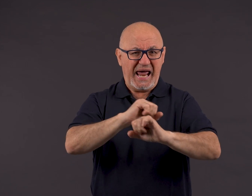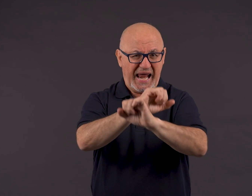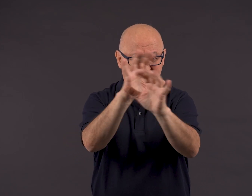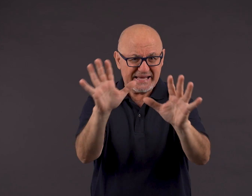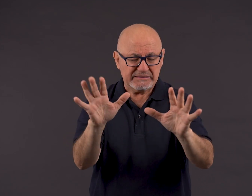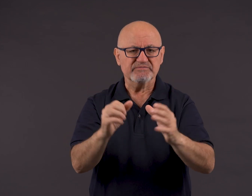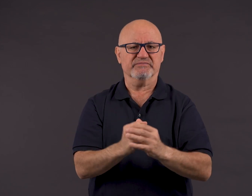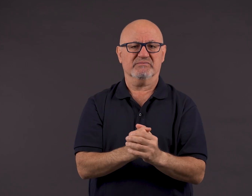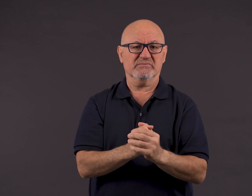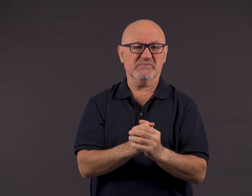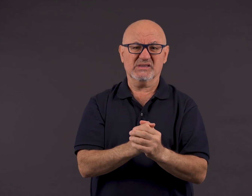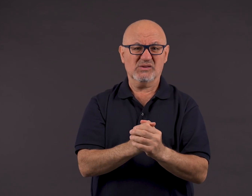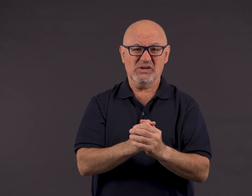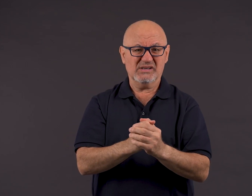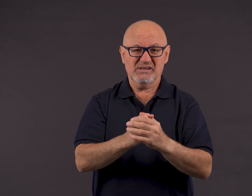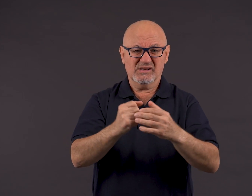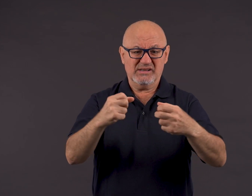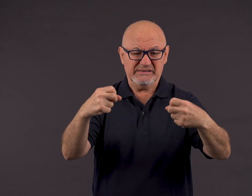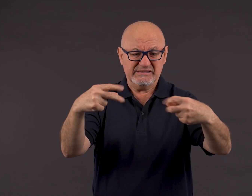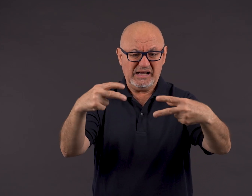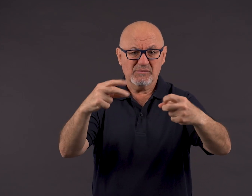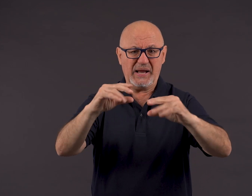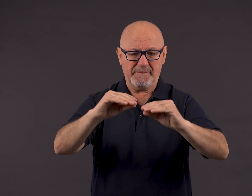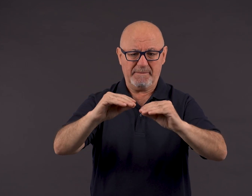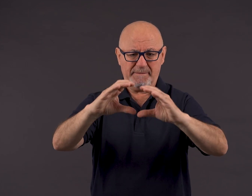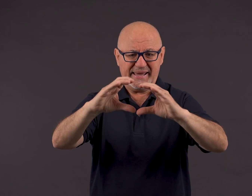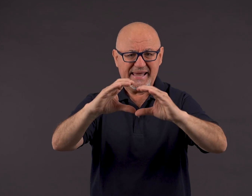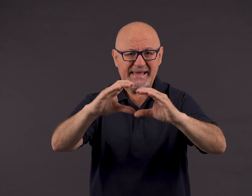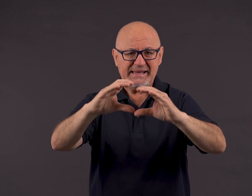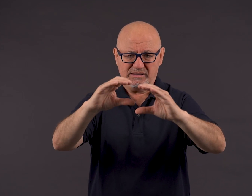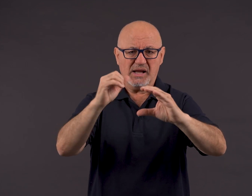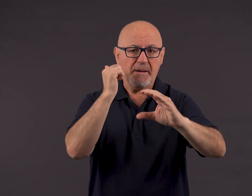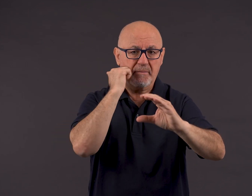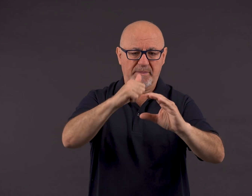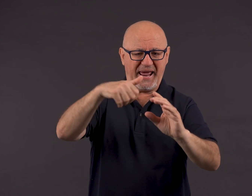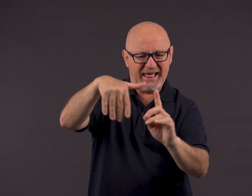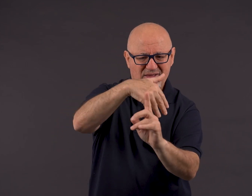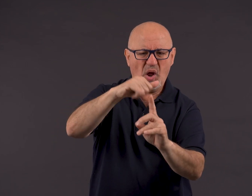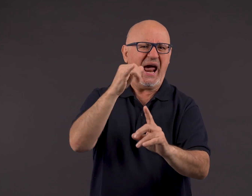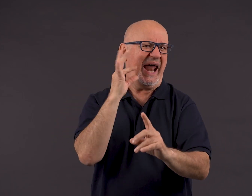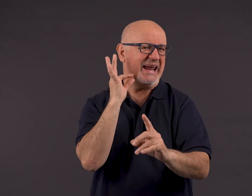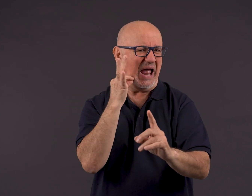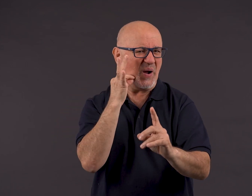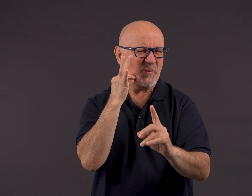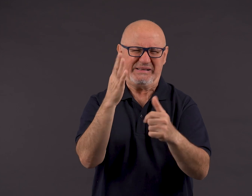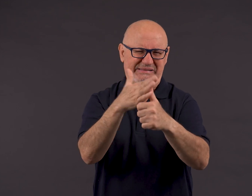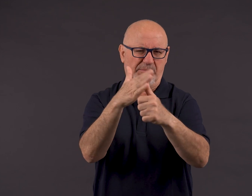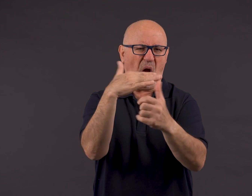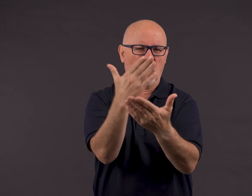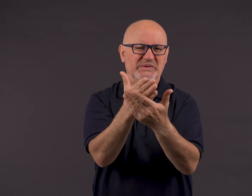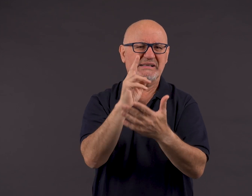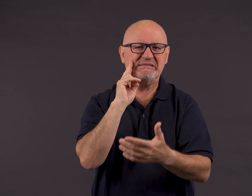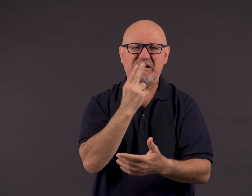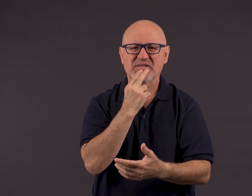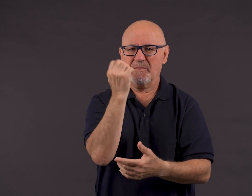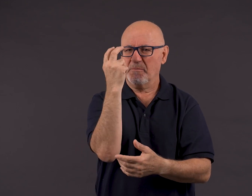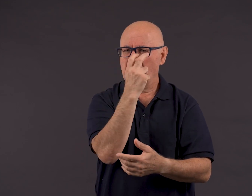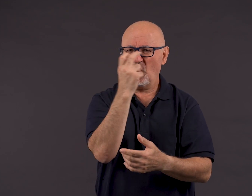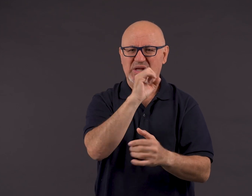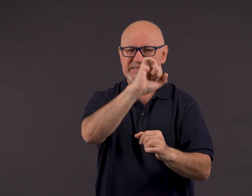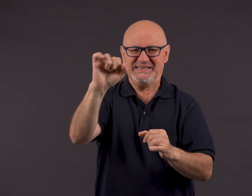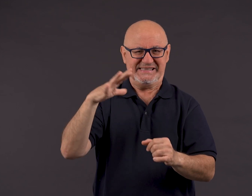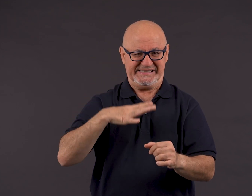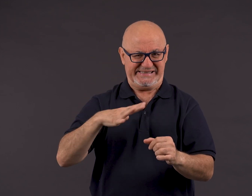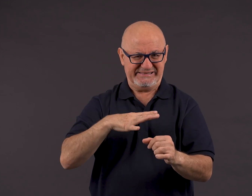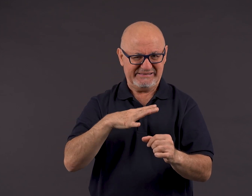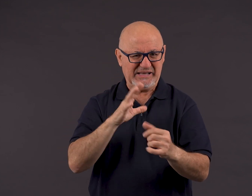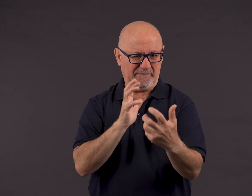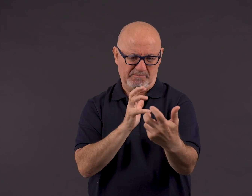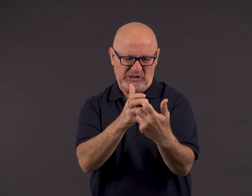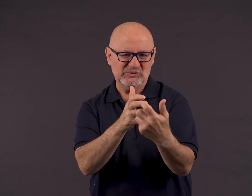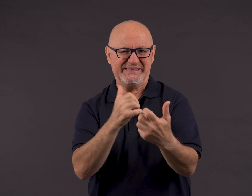important. Captions should be large with a black background or yellow text and that might change